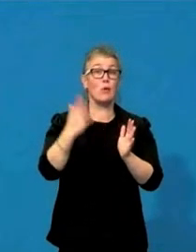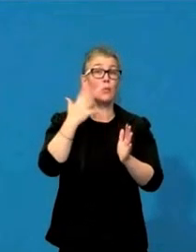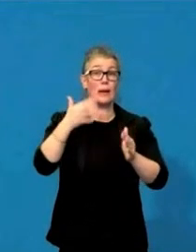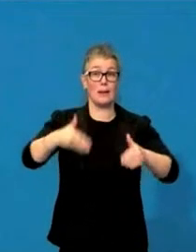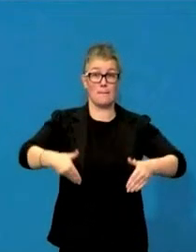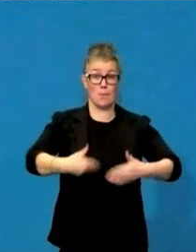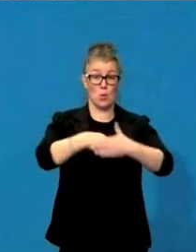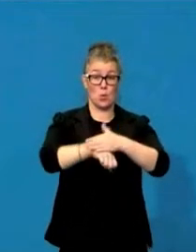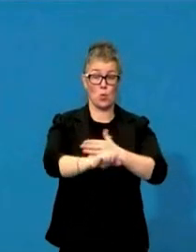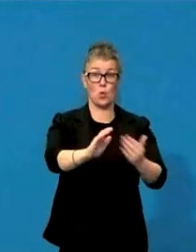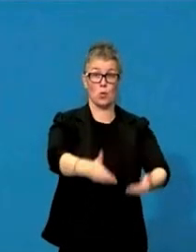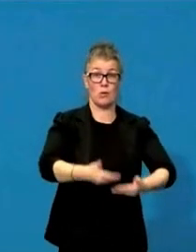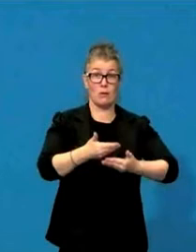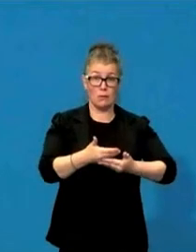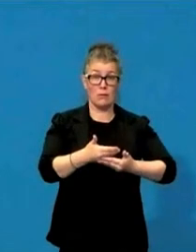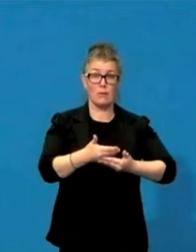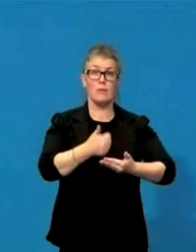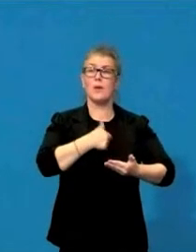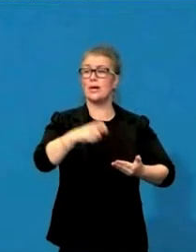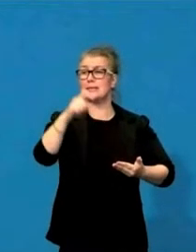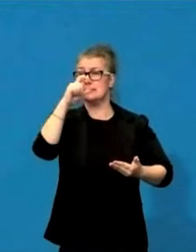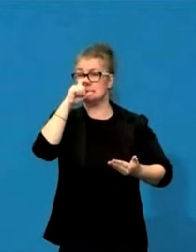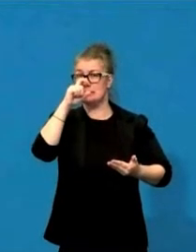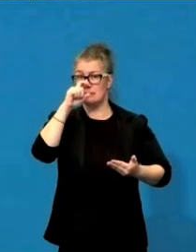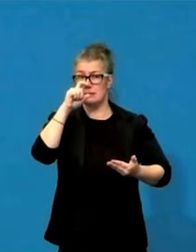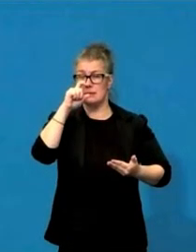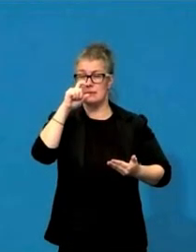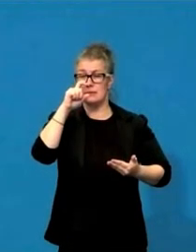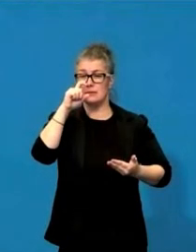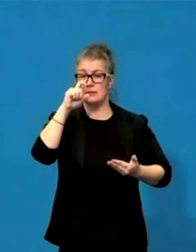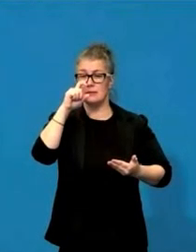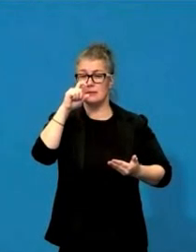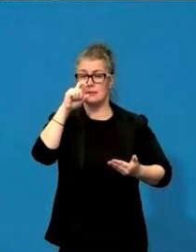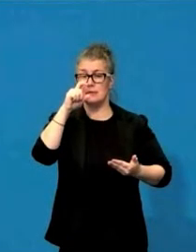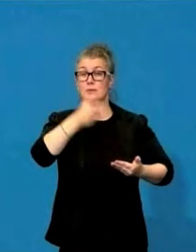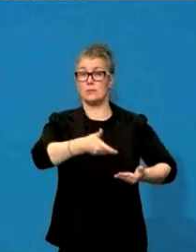and my sister took him to Perth.